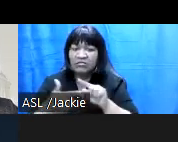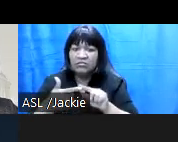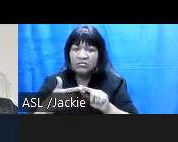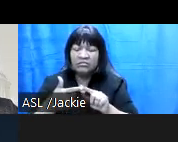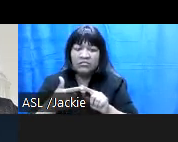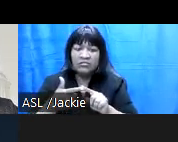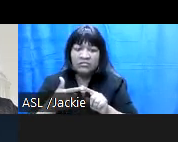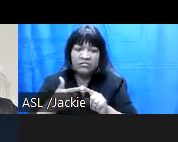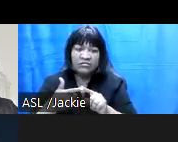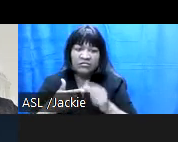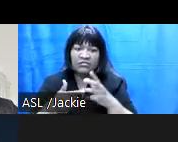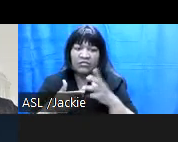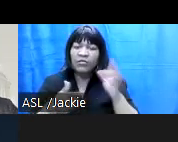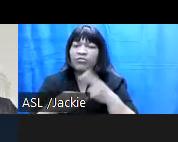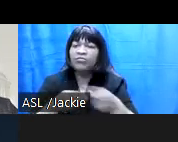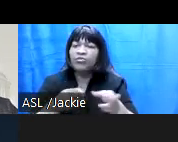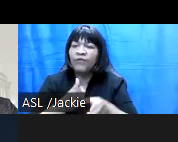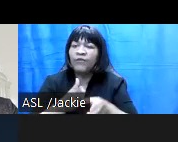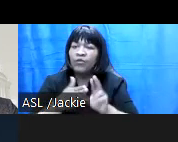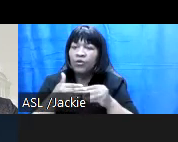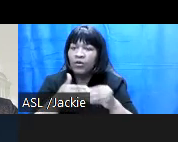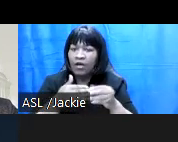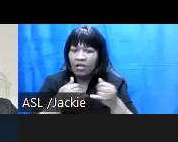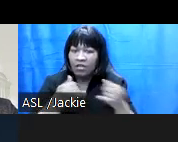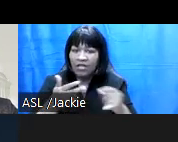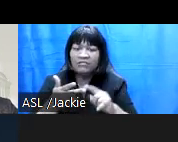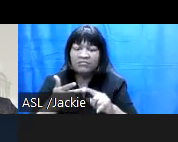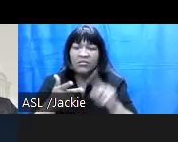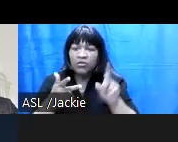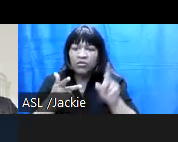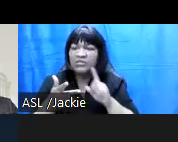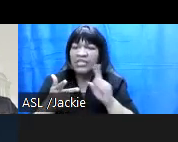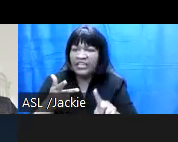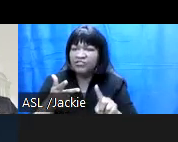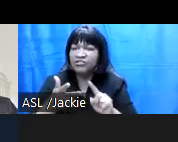We will have a brief review of the guidelines and a question and answer portion at the end.